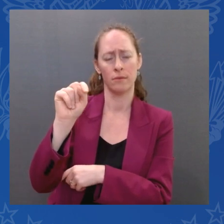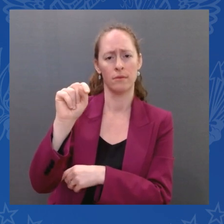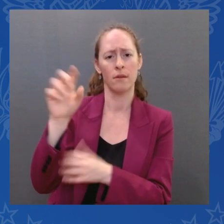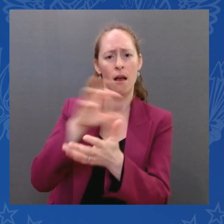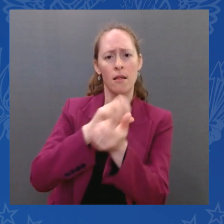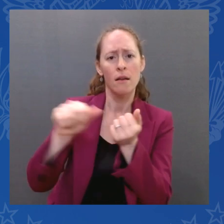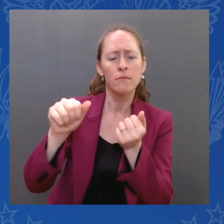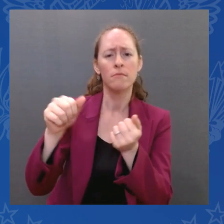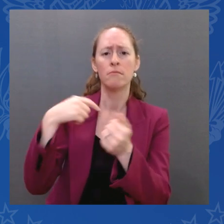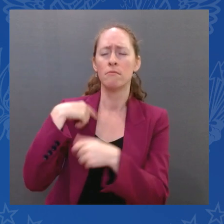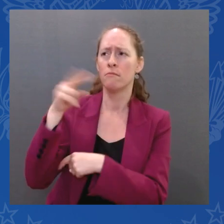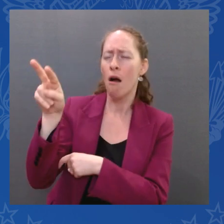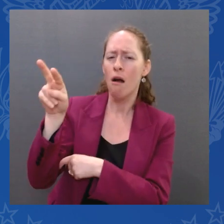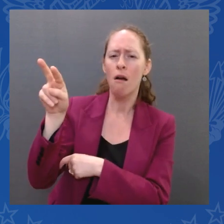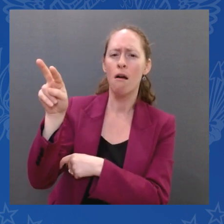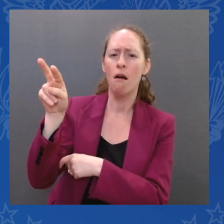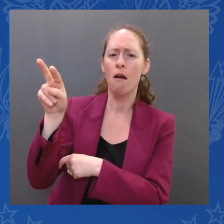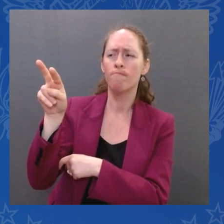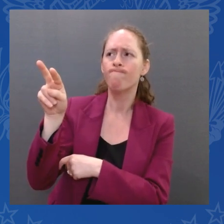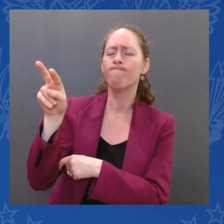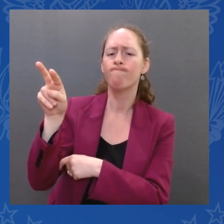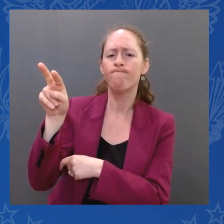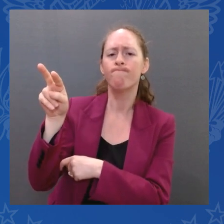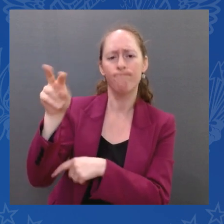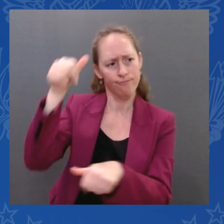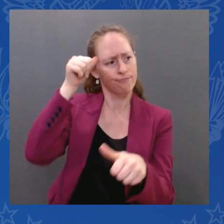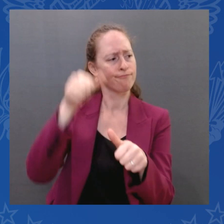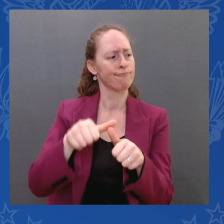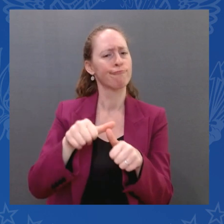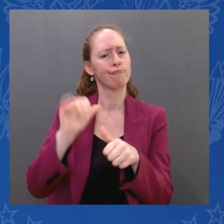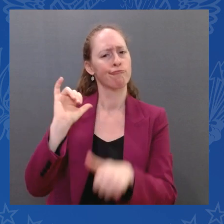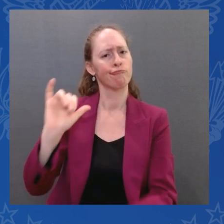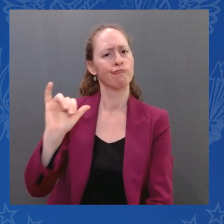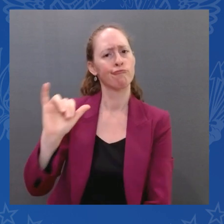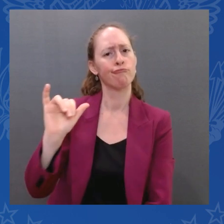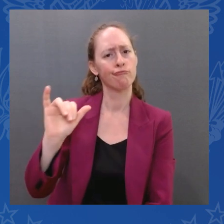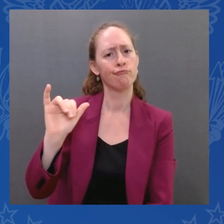And now, as President, I'm proud to say that our relationship with the State of Israel